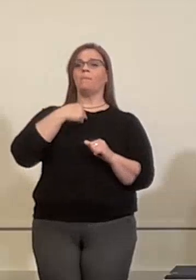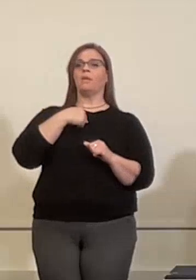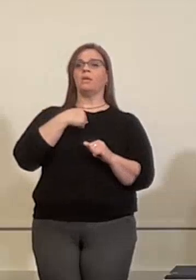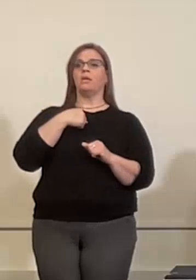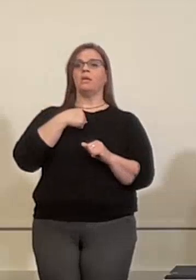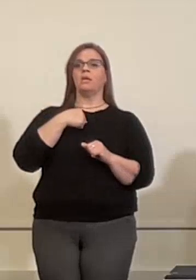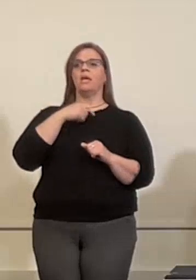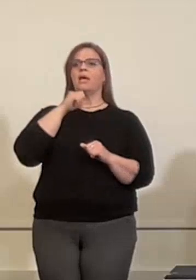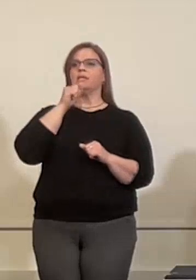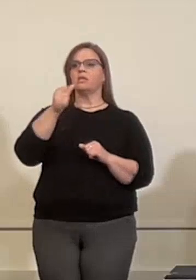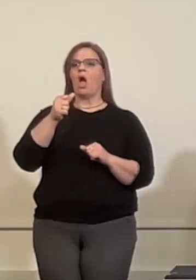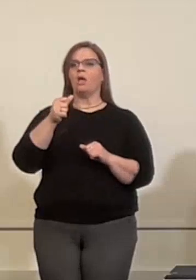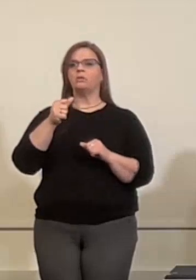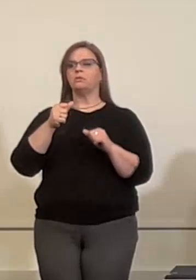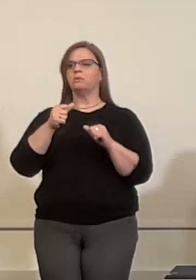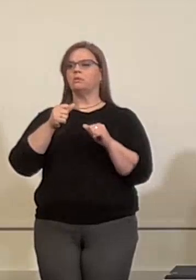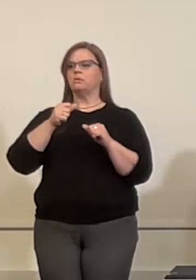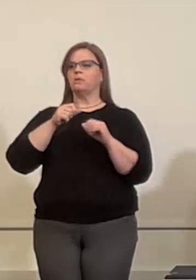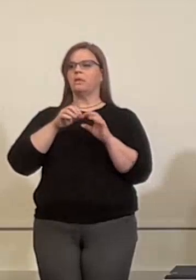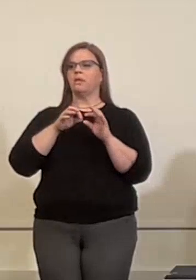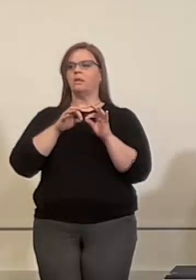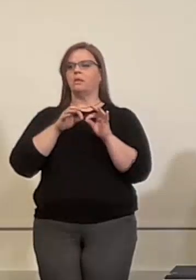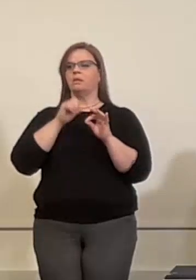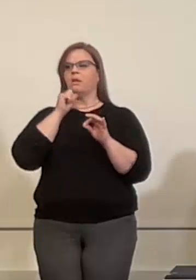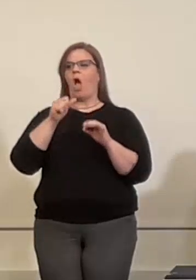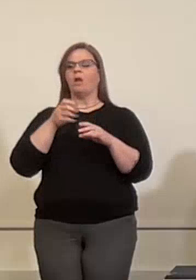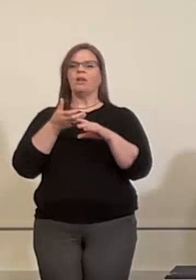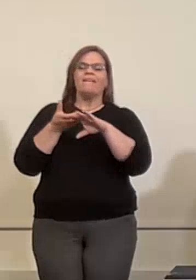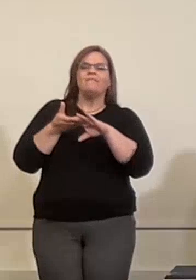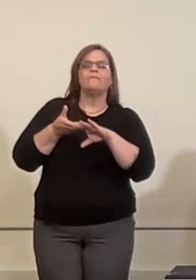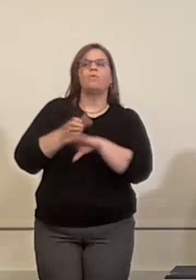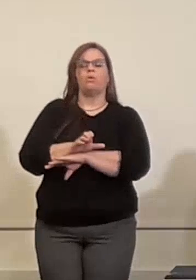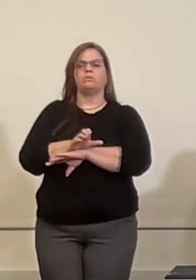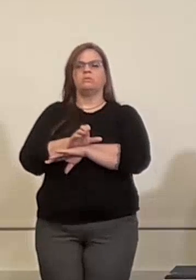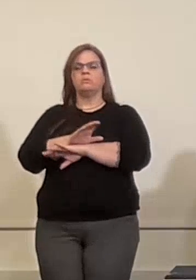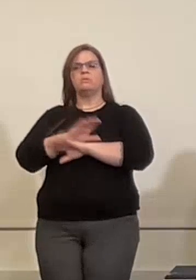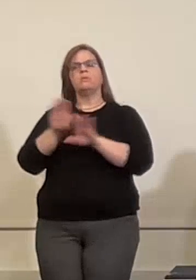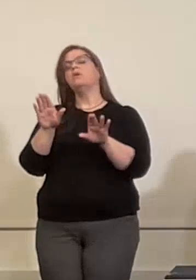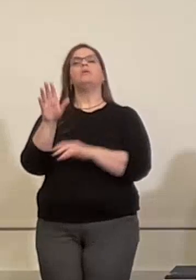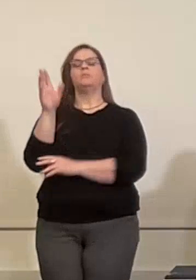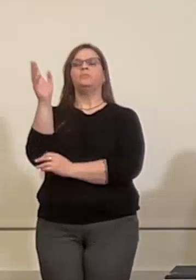a increasement, right? You should, you should not, You should not show the fear.